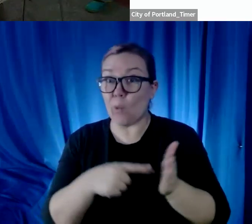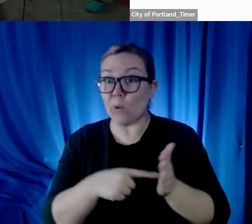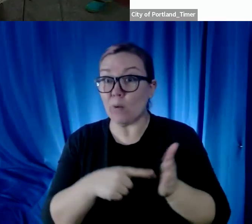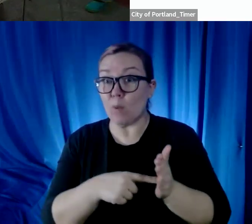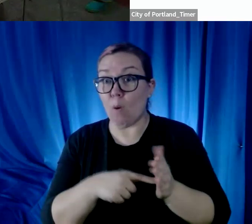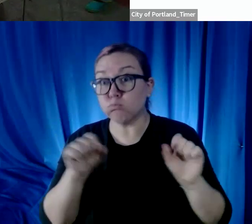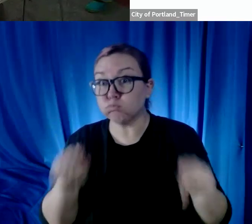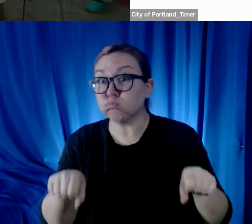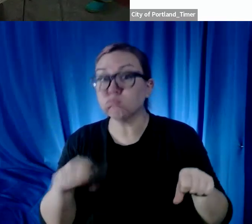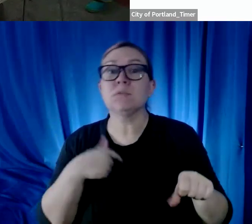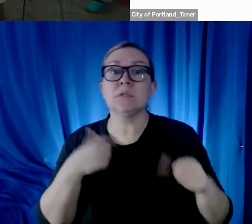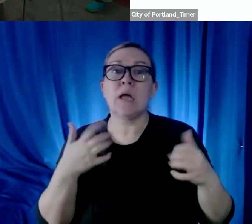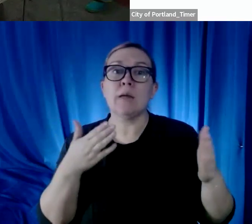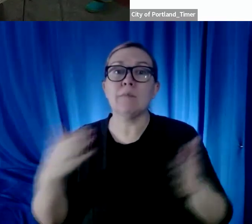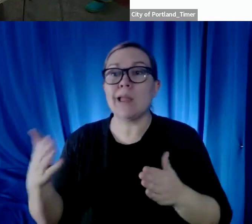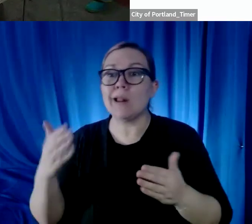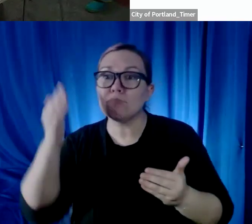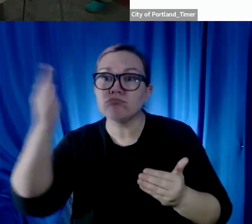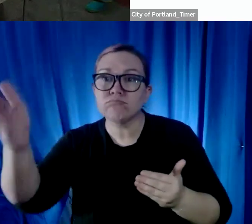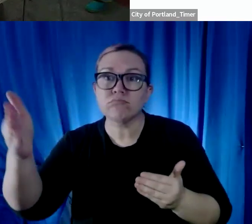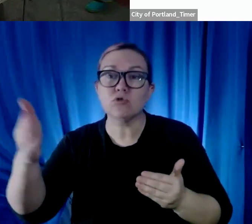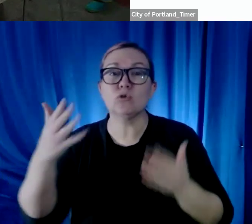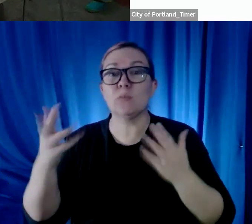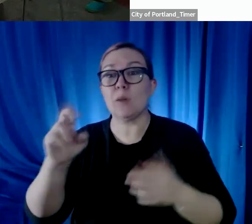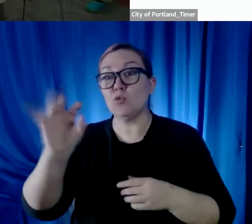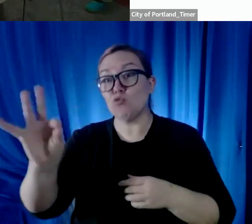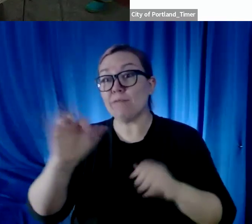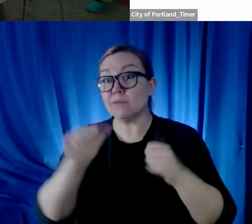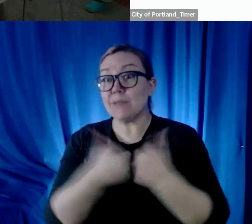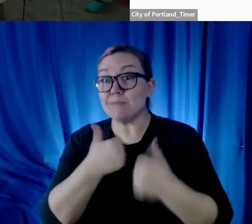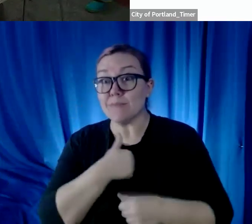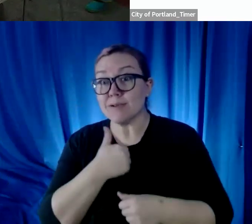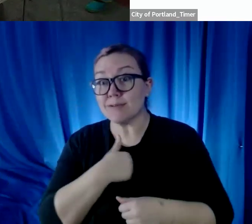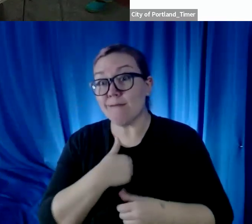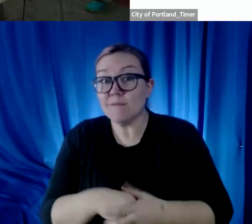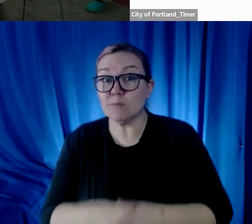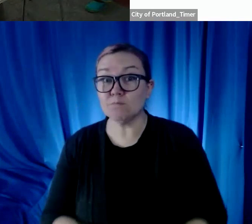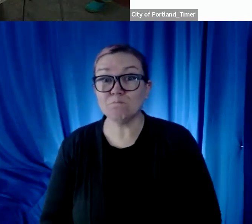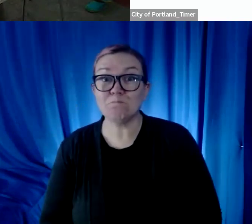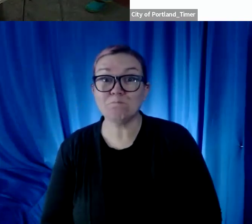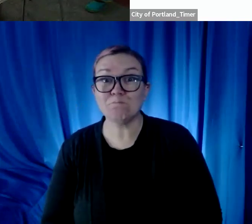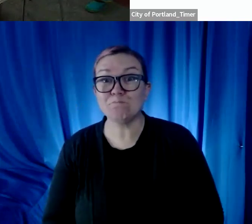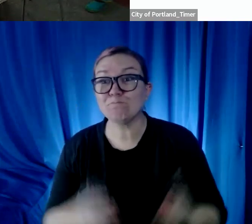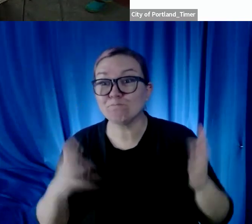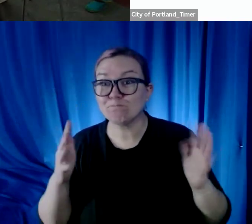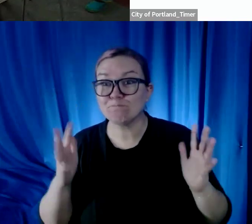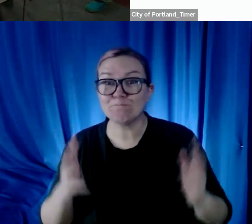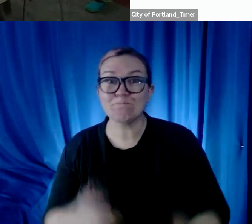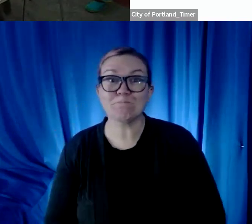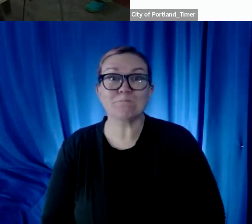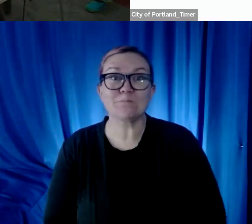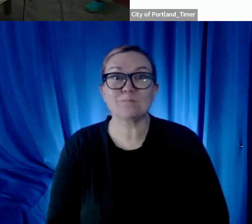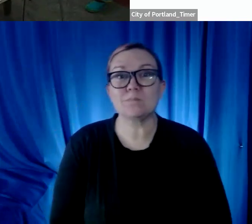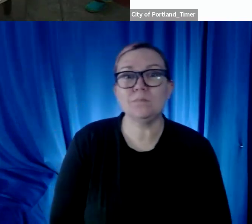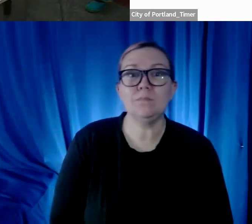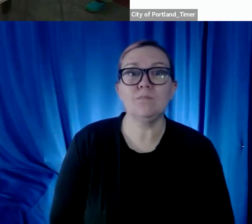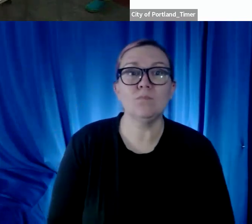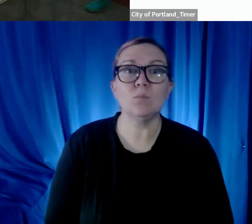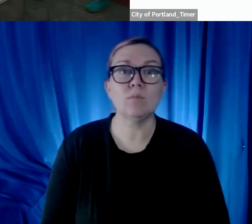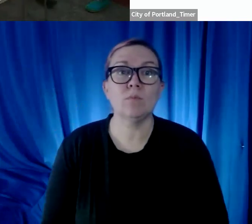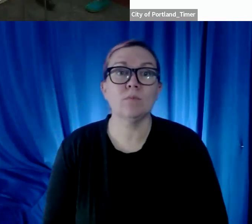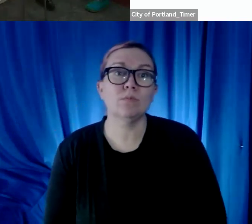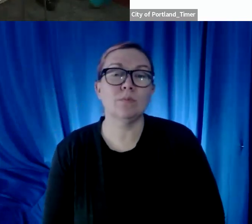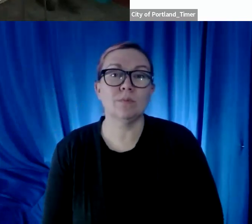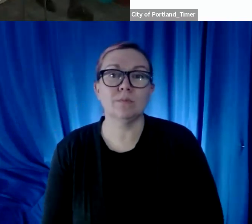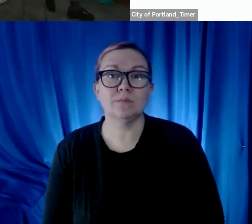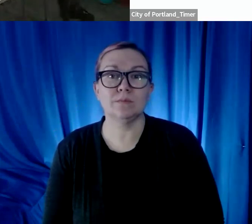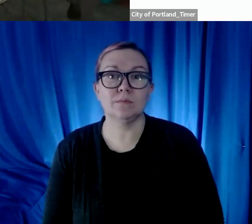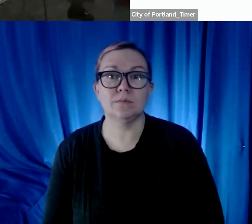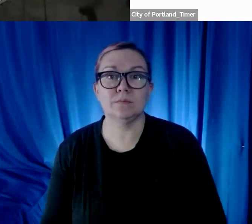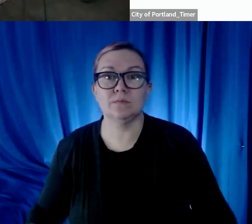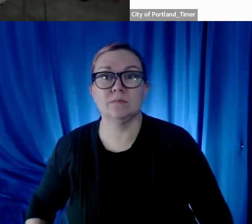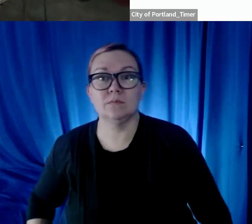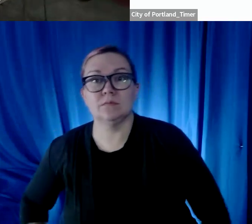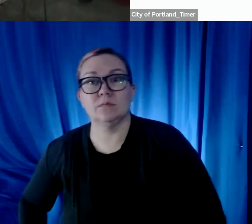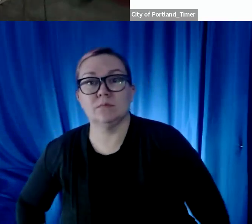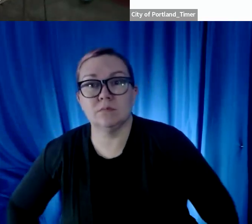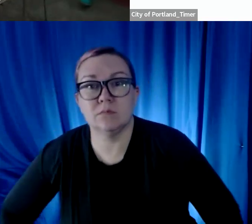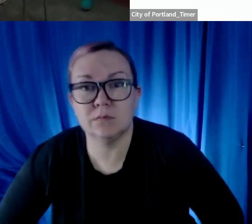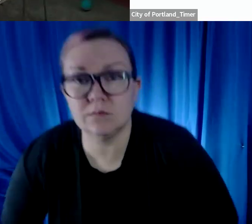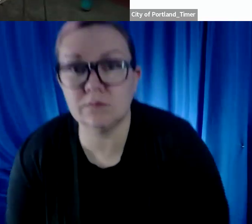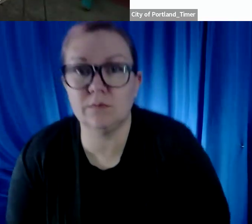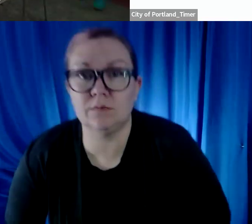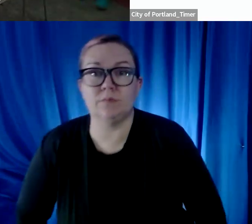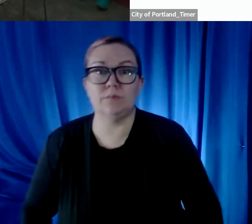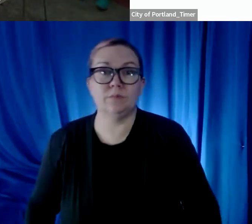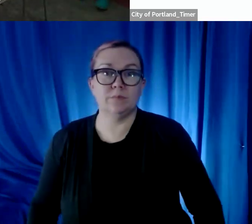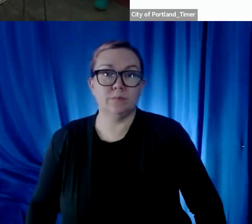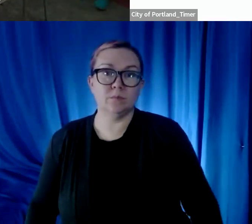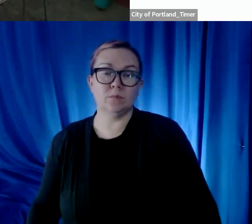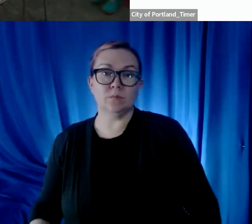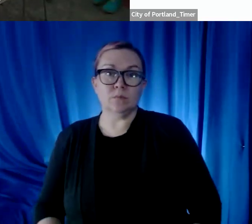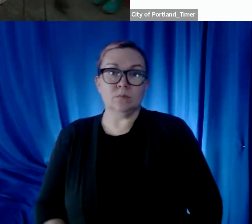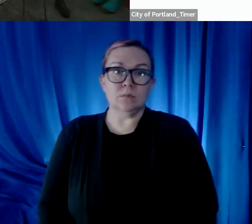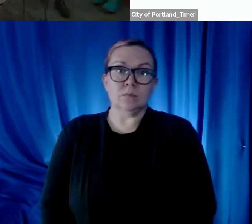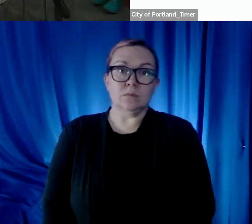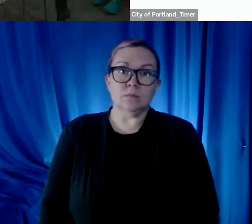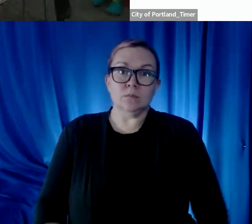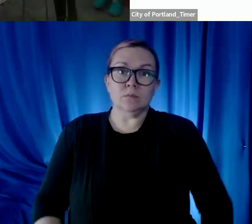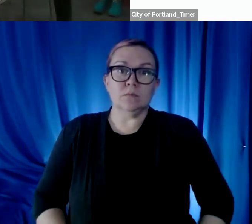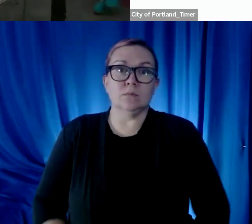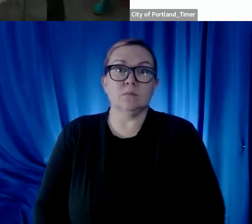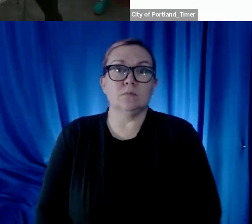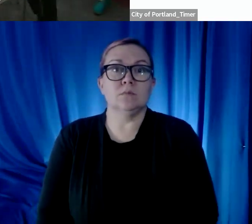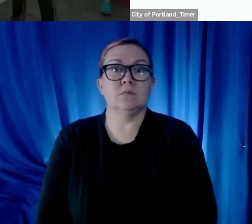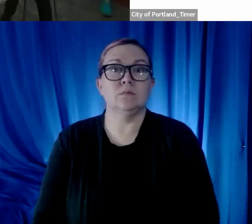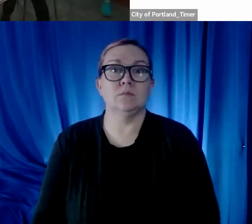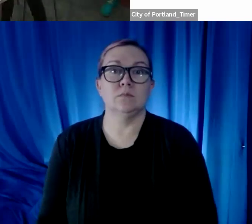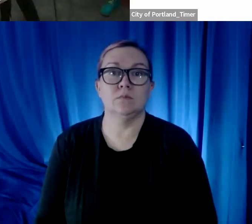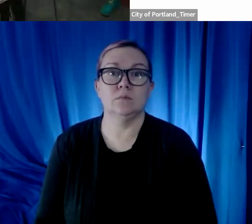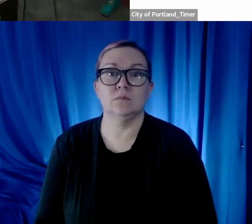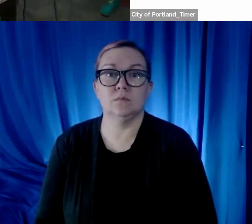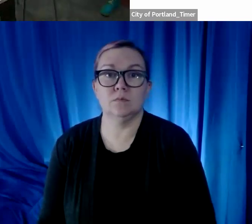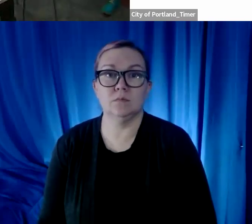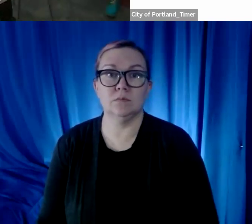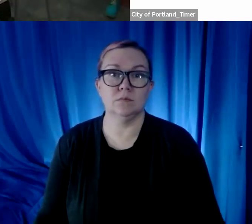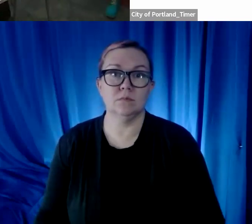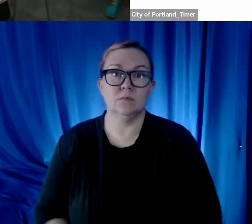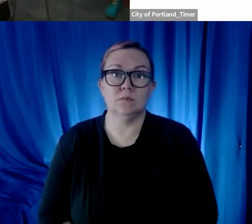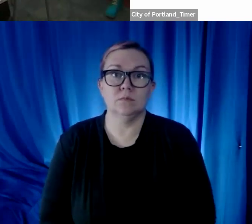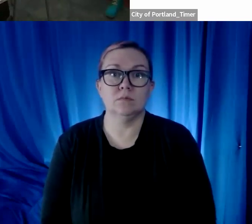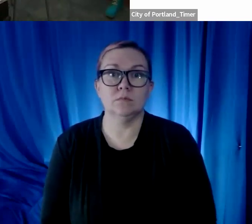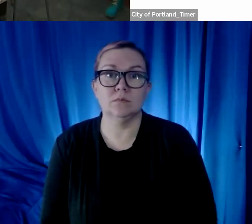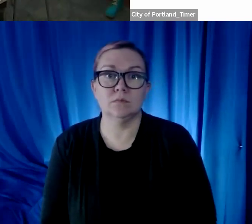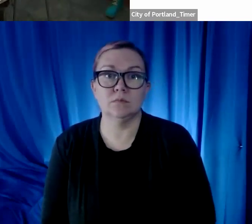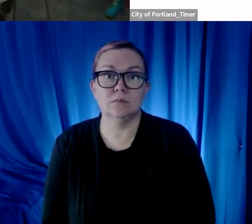And I'm planning in years to come to possibly ref some games.